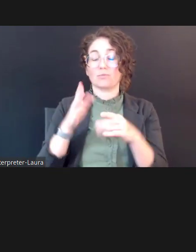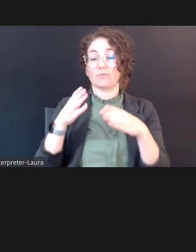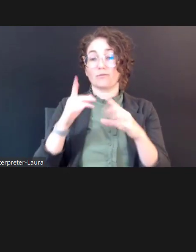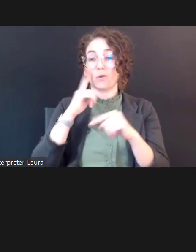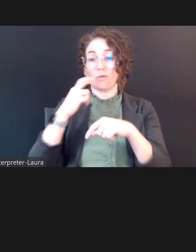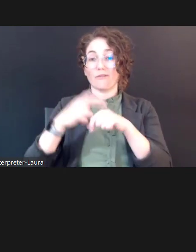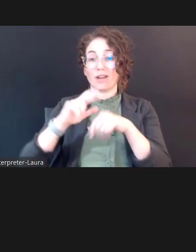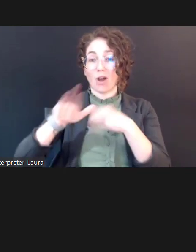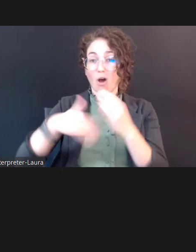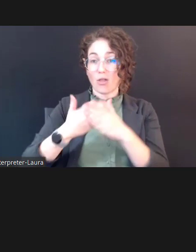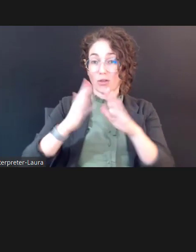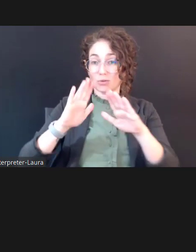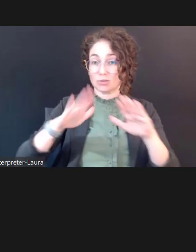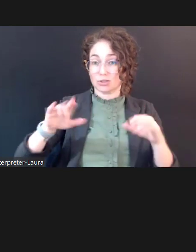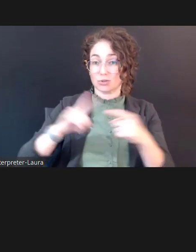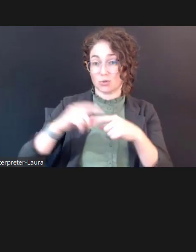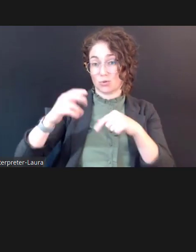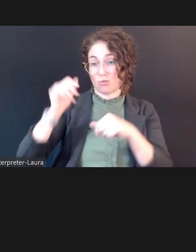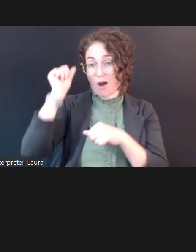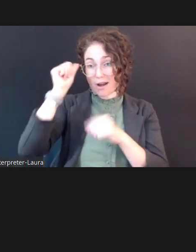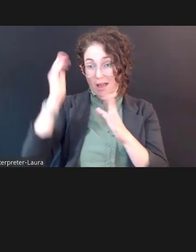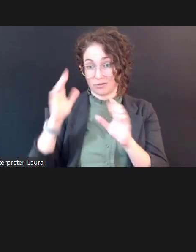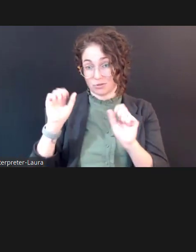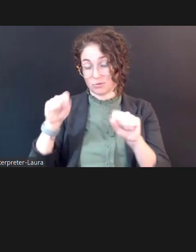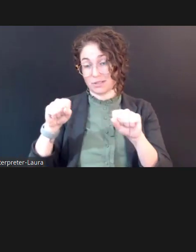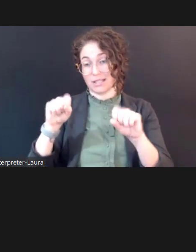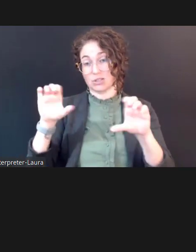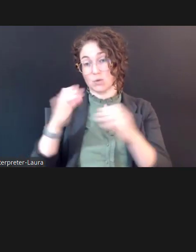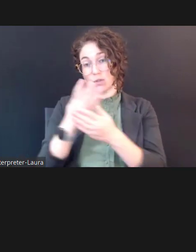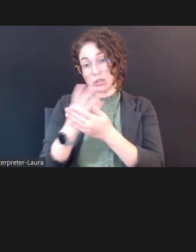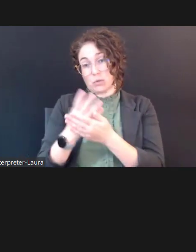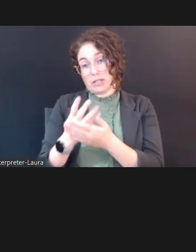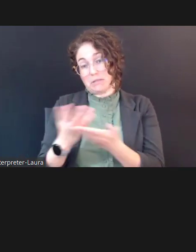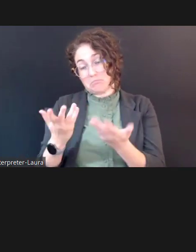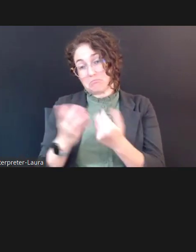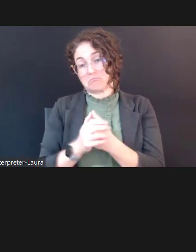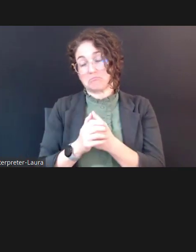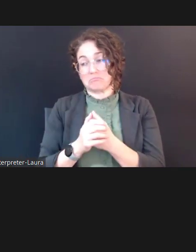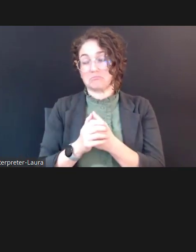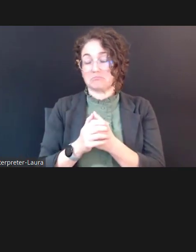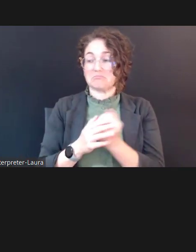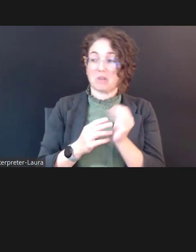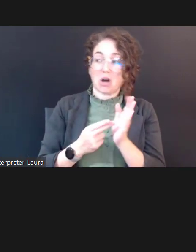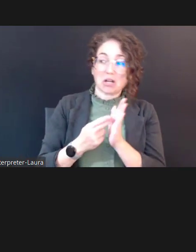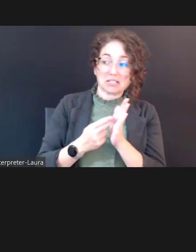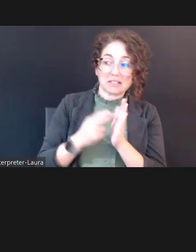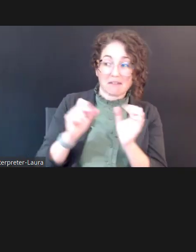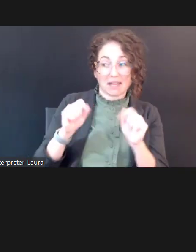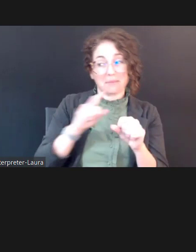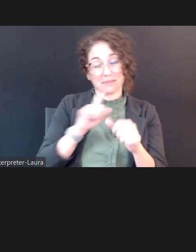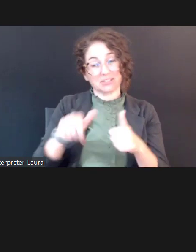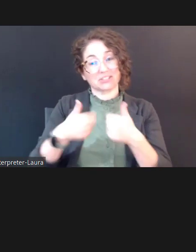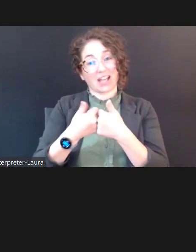screening, which to be frank that can be quite changing to accomplish.